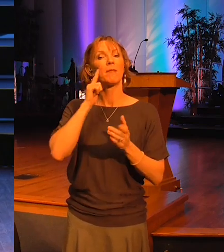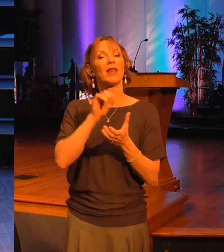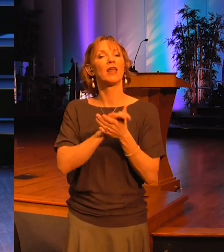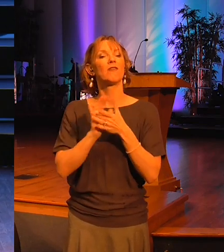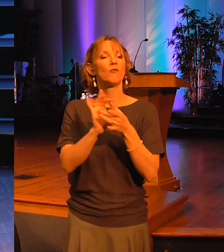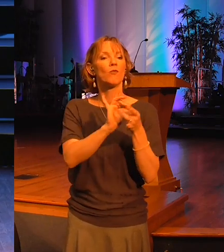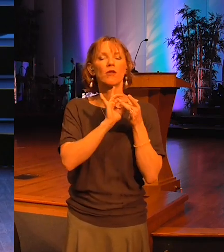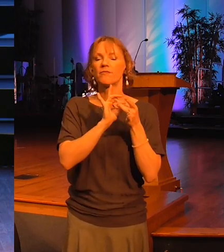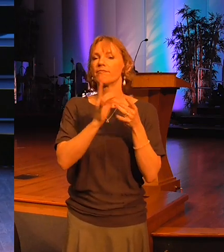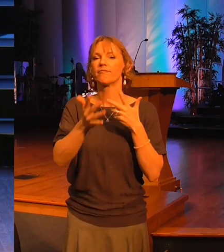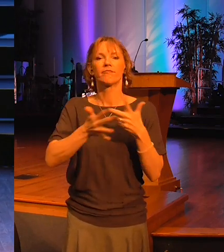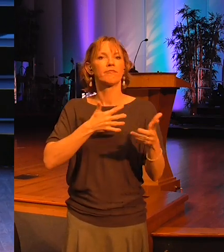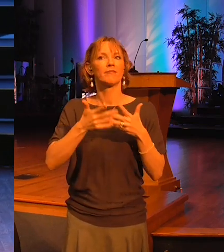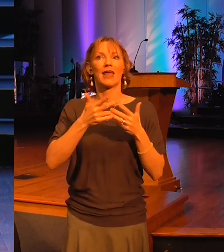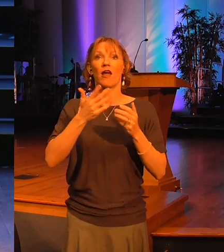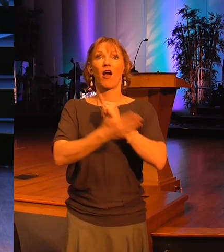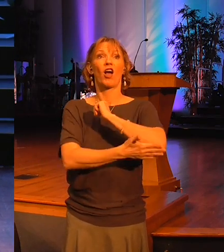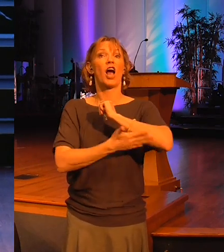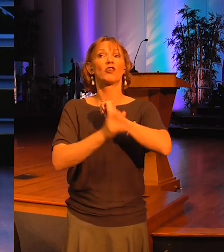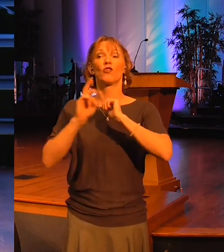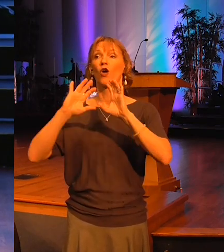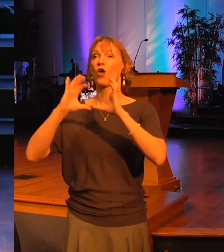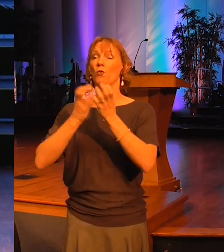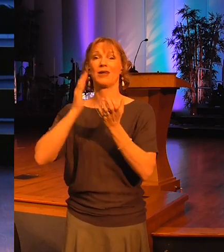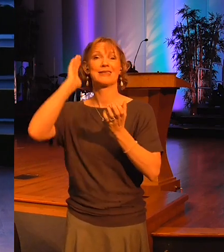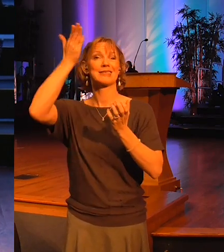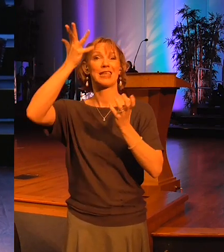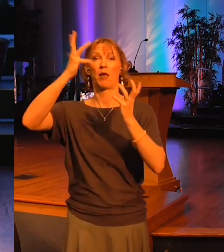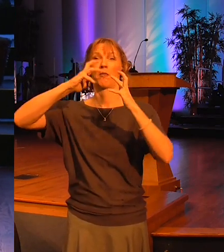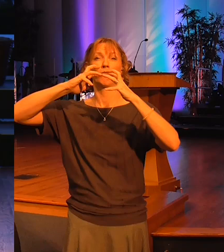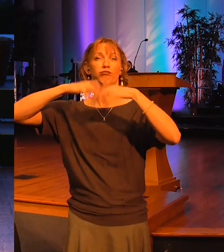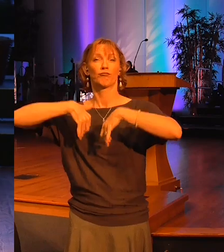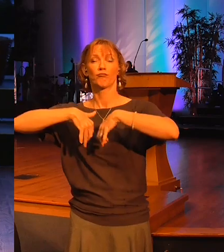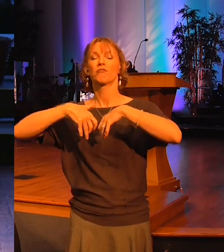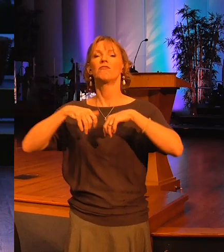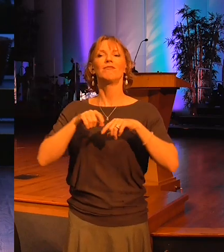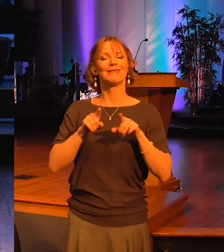in the country or the world may seem like they're falling apart they hold that higher truth not just